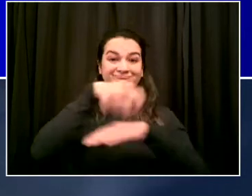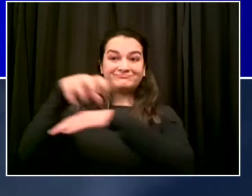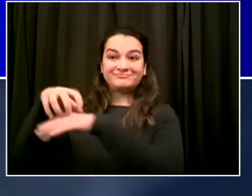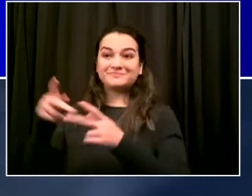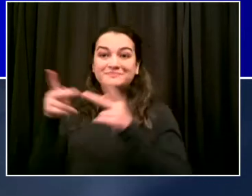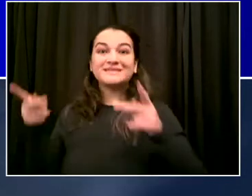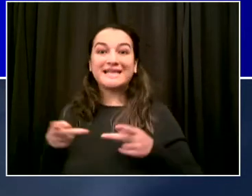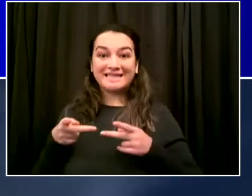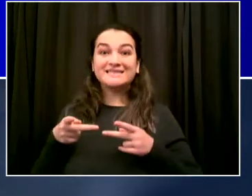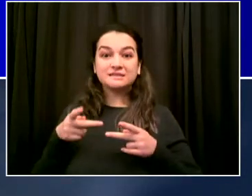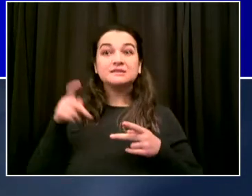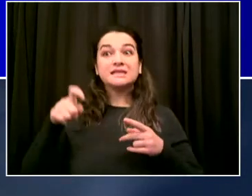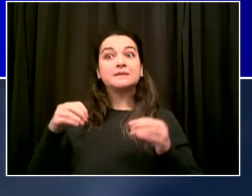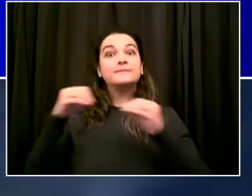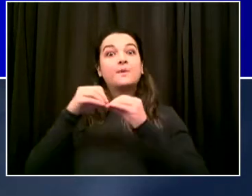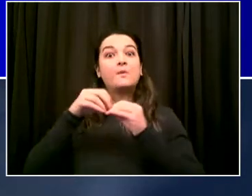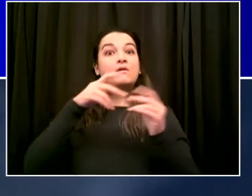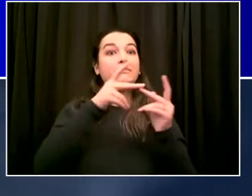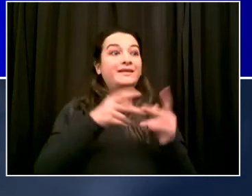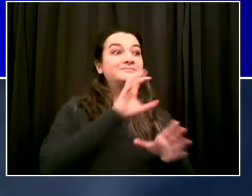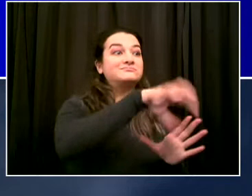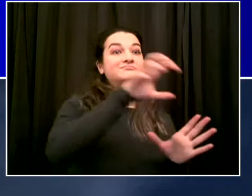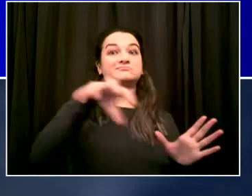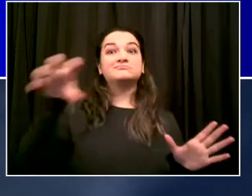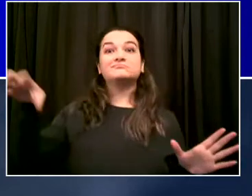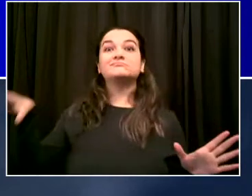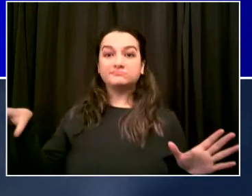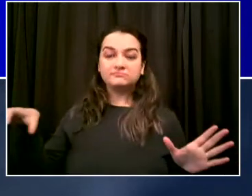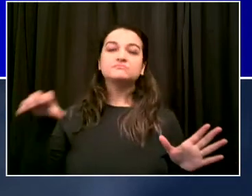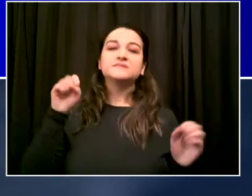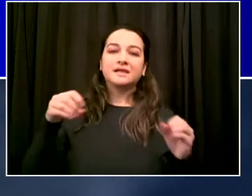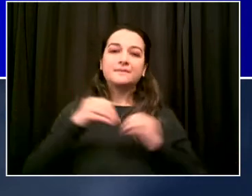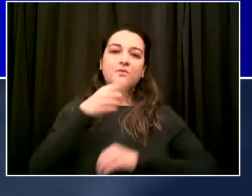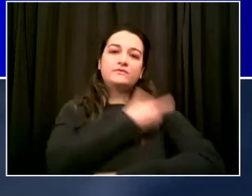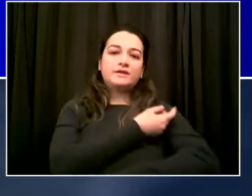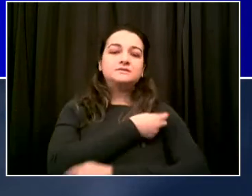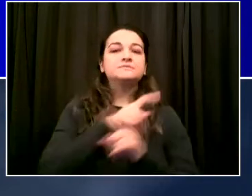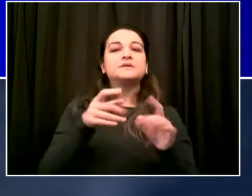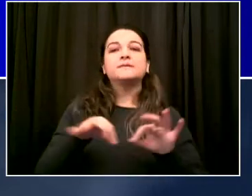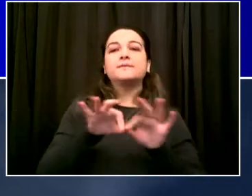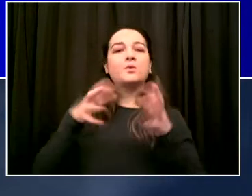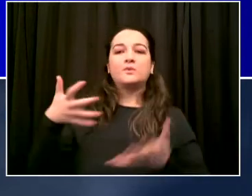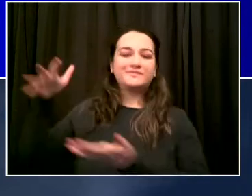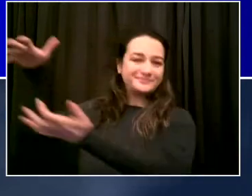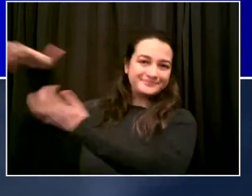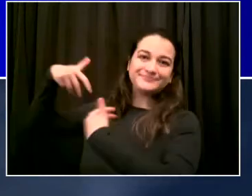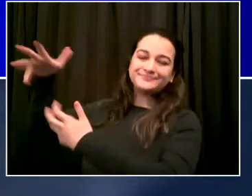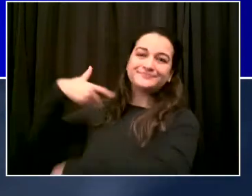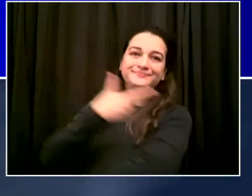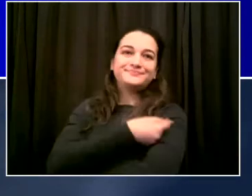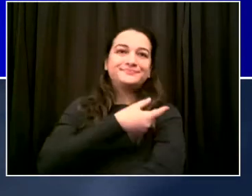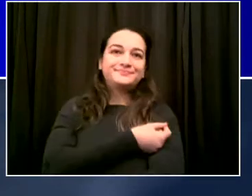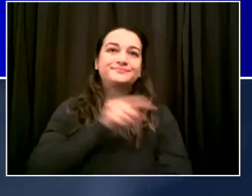TO BE THERE TO MEET THE SITETE. S THE BOTTOM LINE IS, WE WANT MAXIMUM SITES, WE WANT THIS TO BE AS